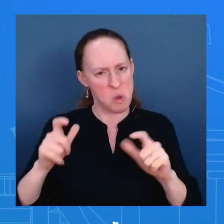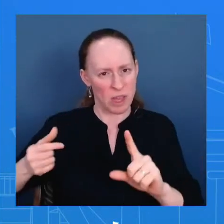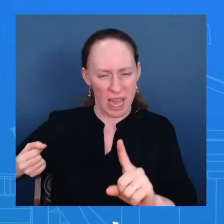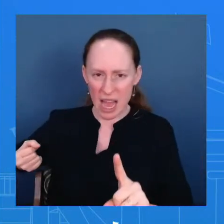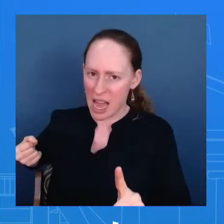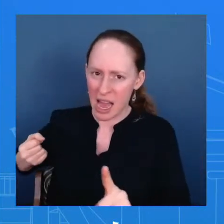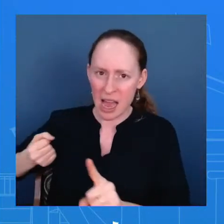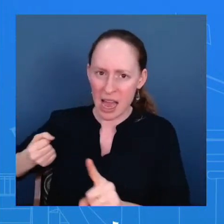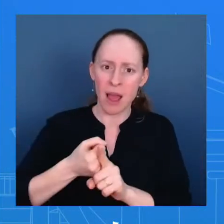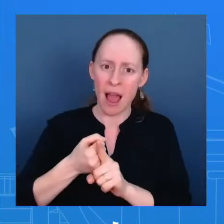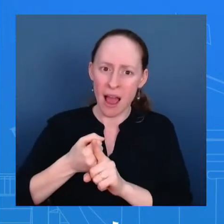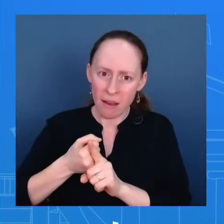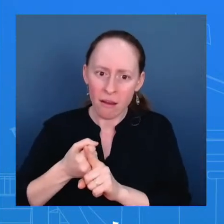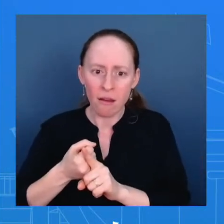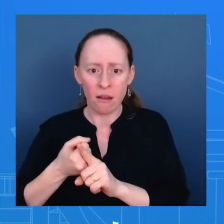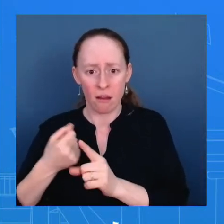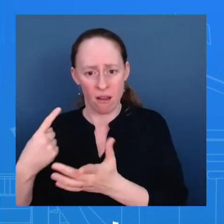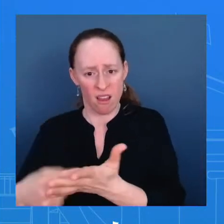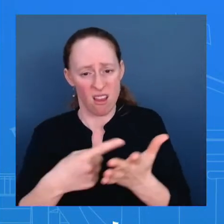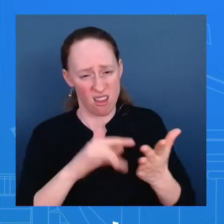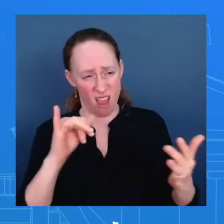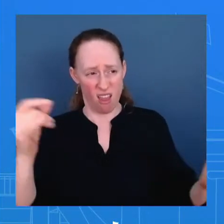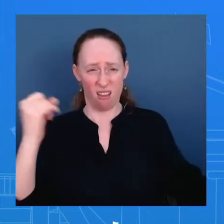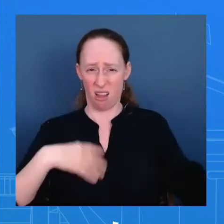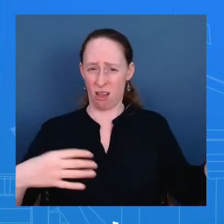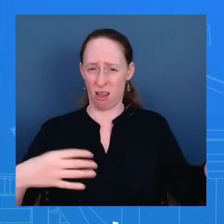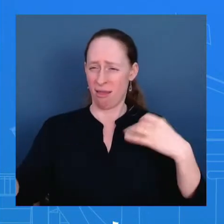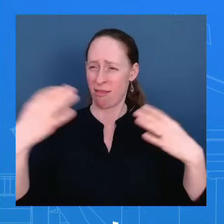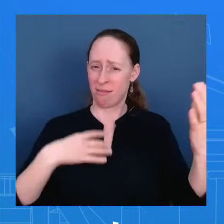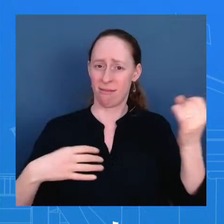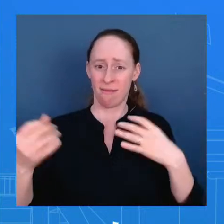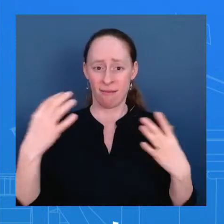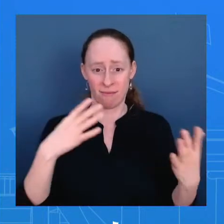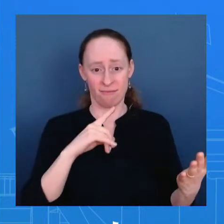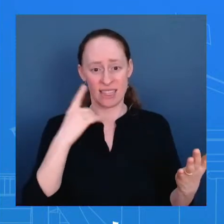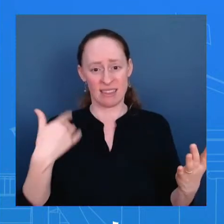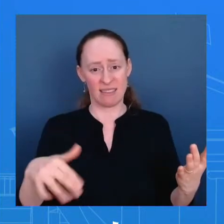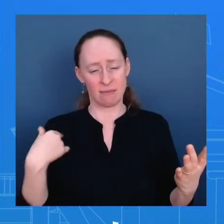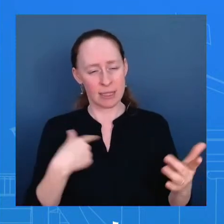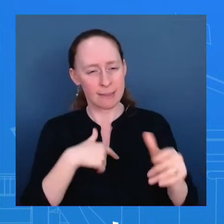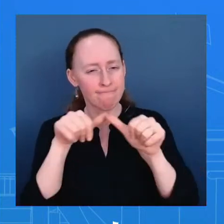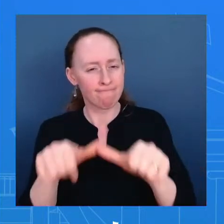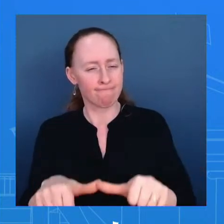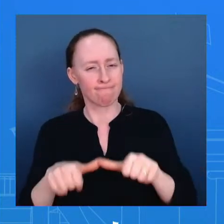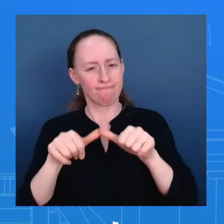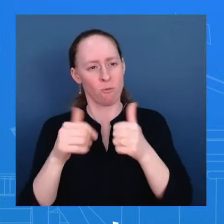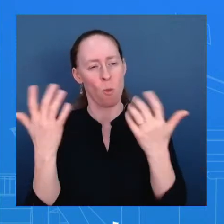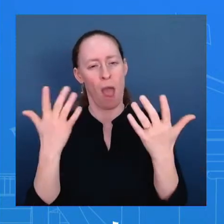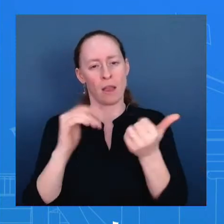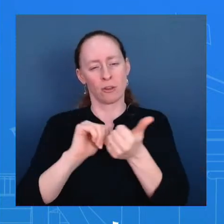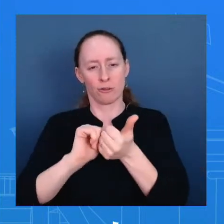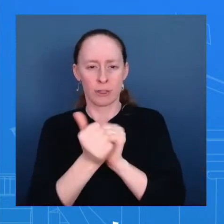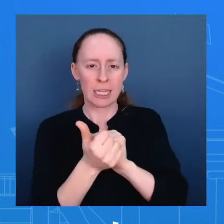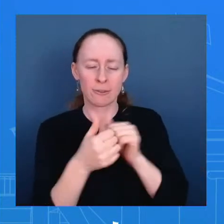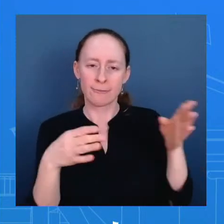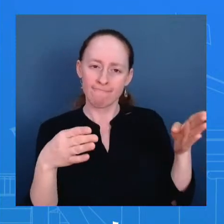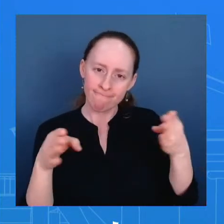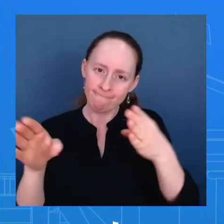continue on making history on this side of the -- of -- of the table by just leading through good government and the leadership of the President and the Vice President.